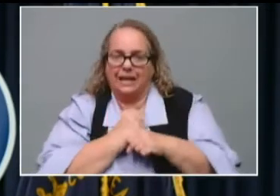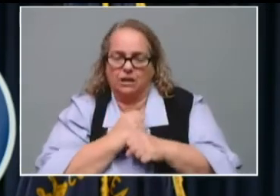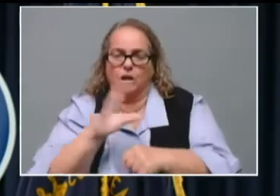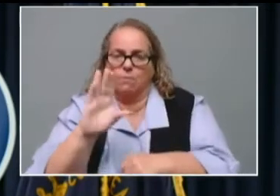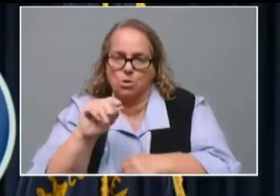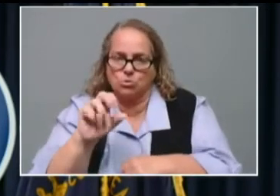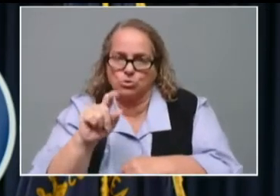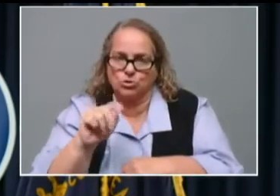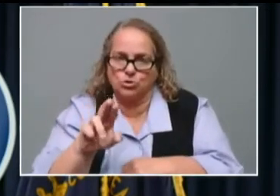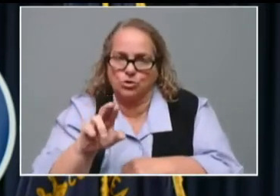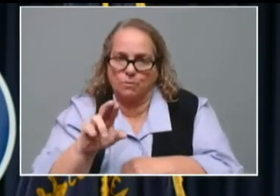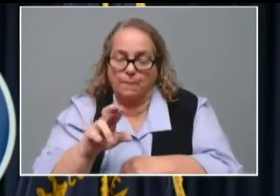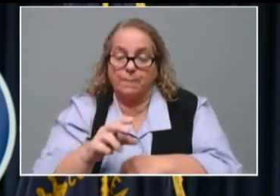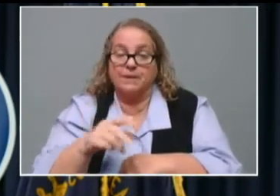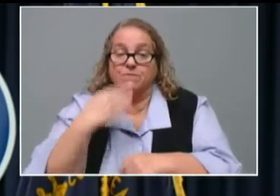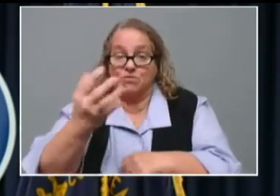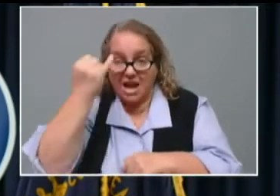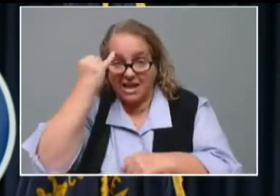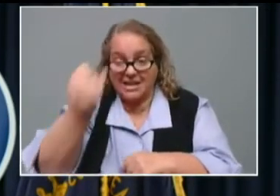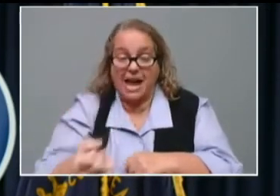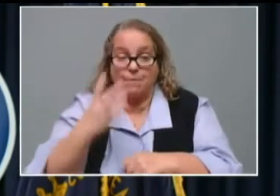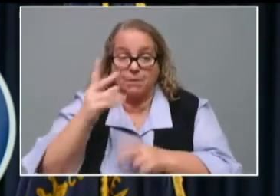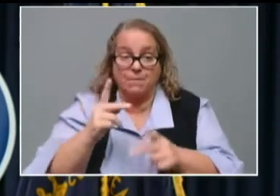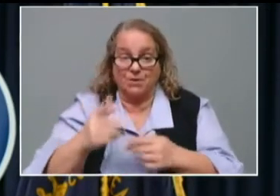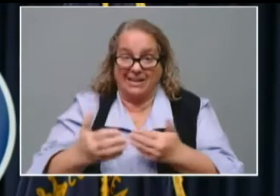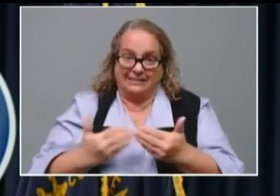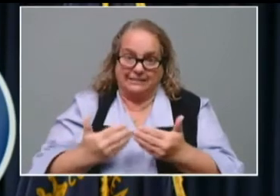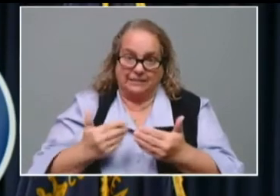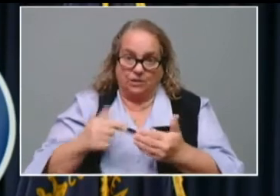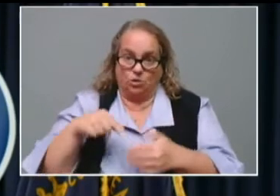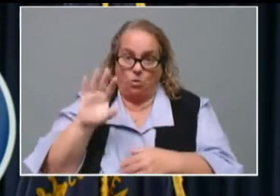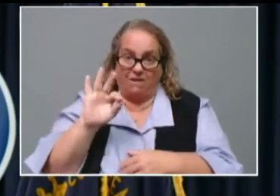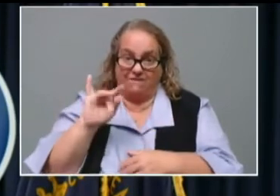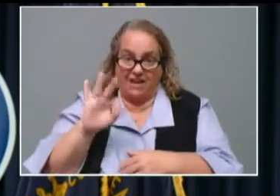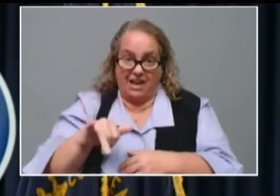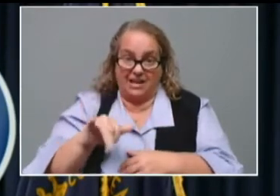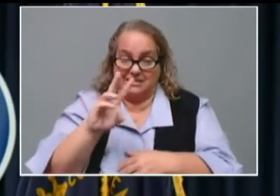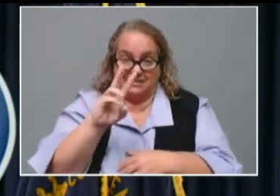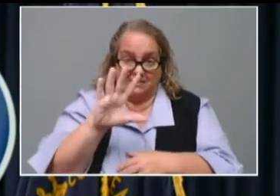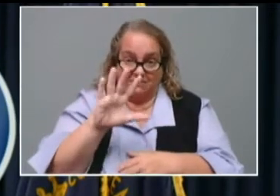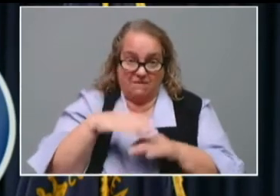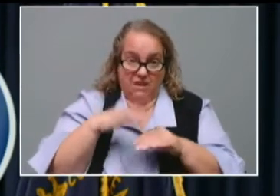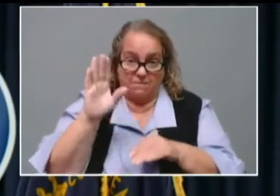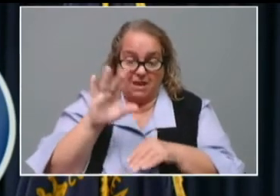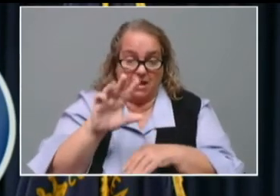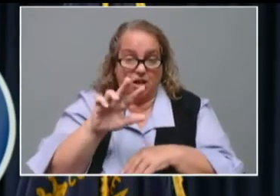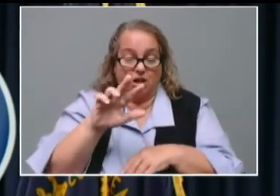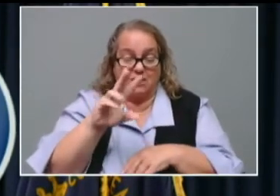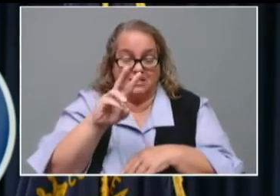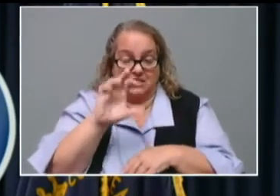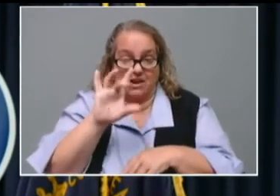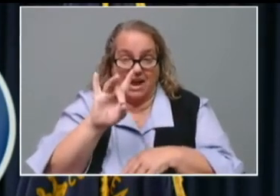qualify. Just take 65 and up there. 682,513 Kentucky ins In that